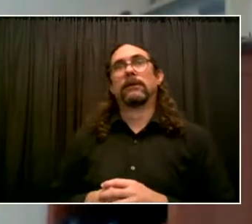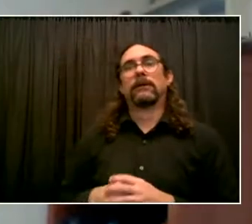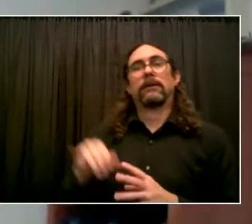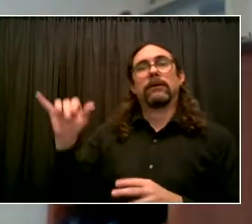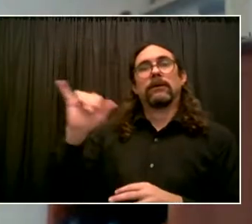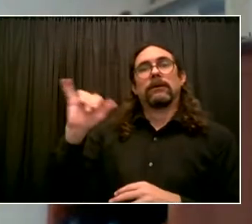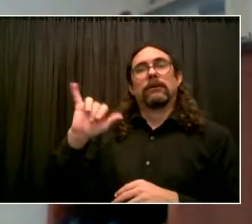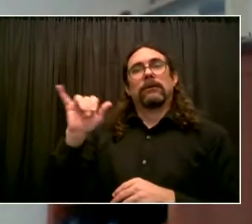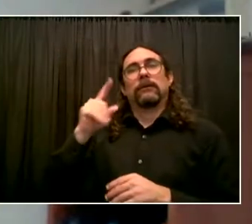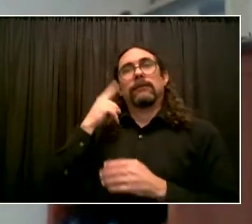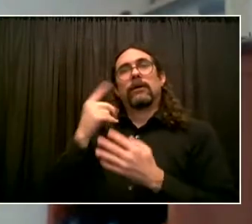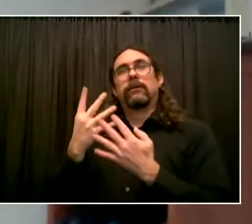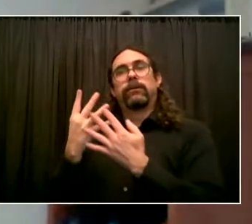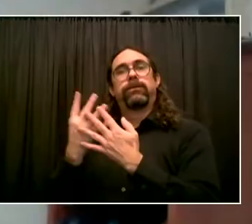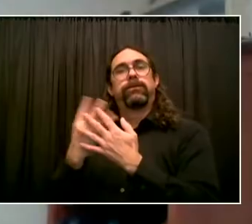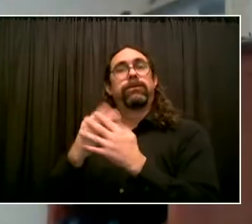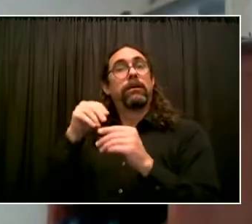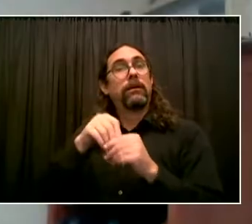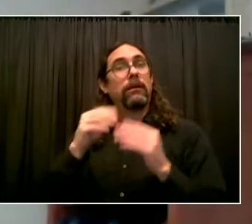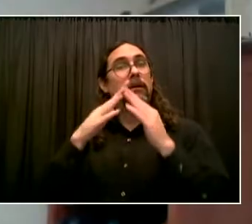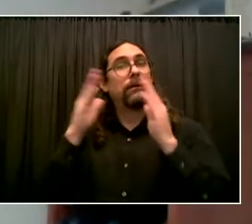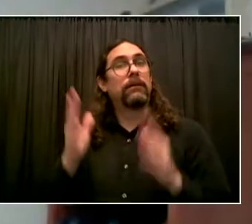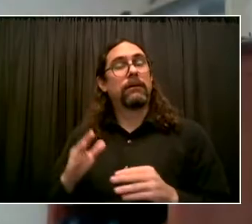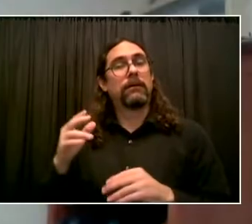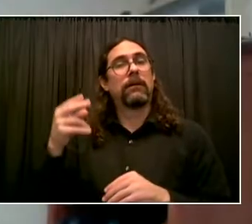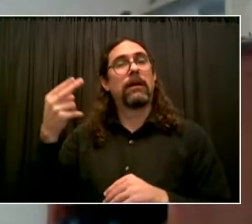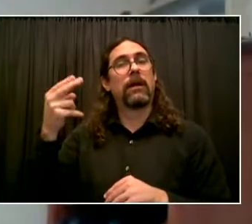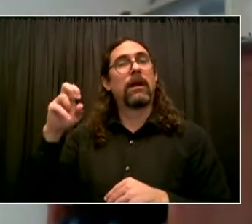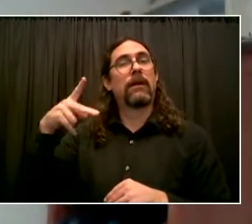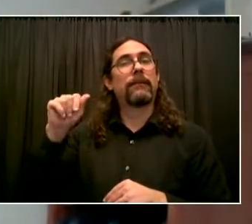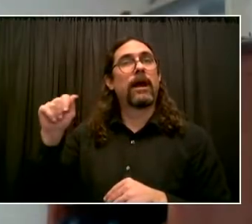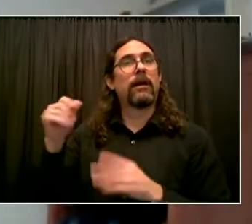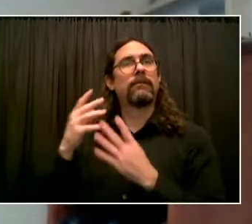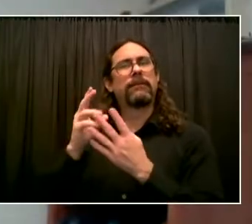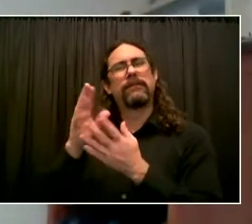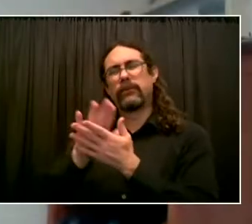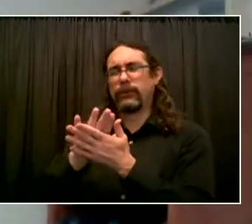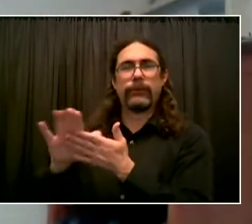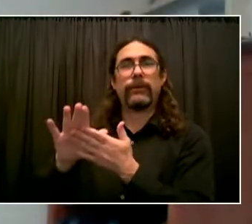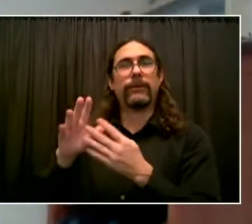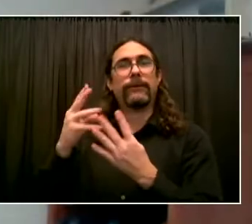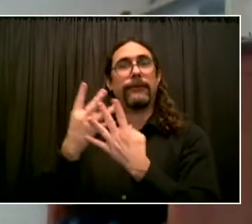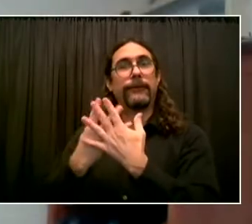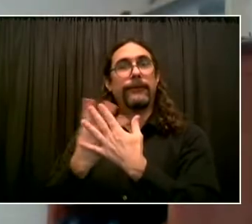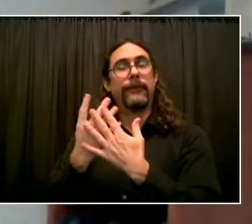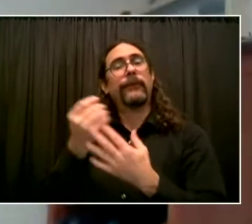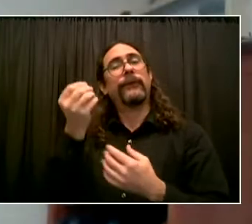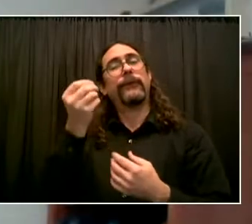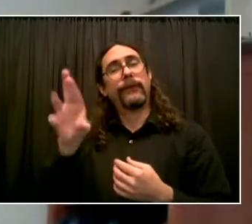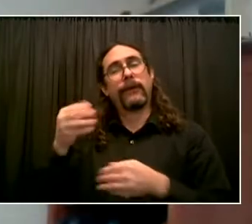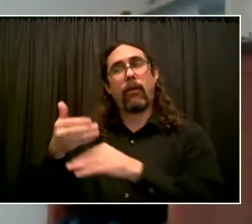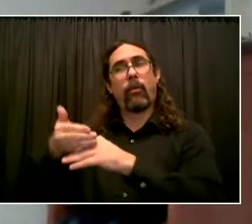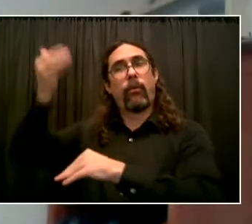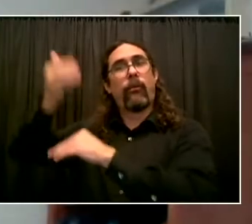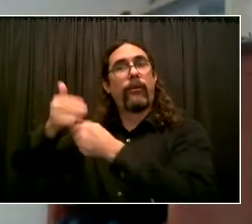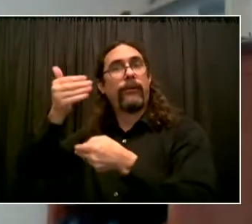KIEEPNG THE WINDOWS OPEN OR GOING OUTSIDE IN